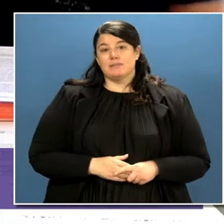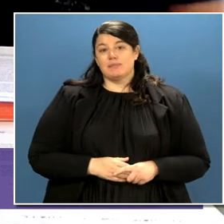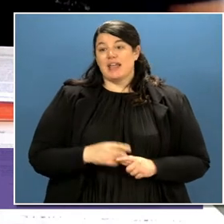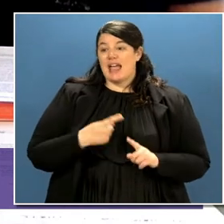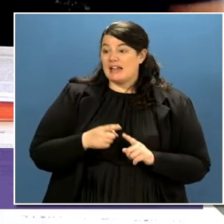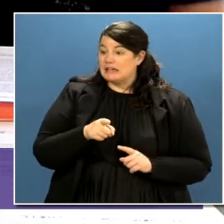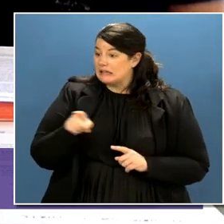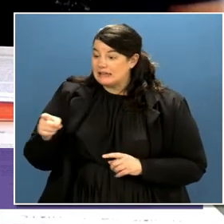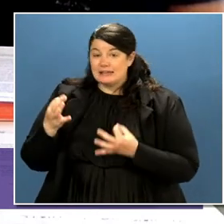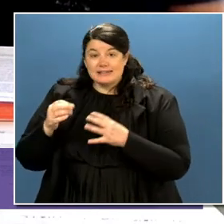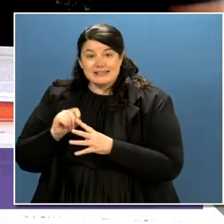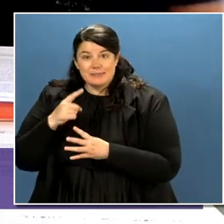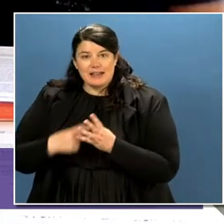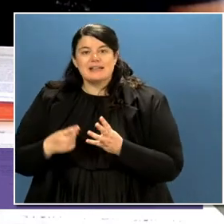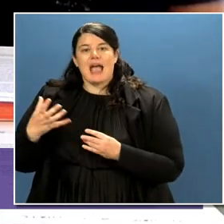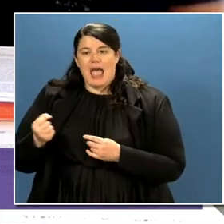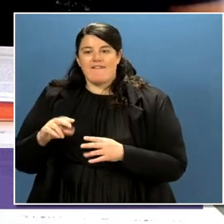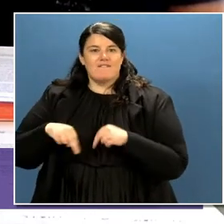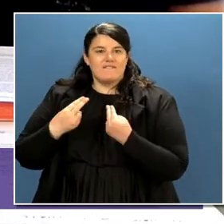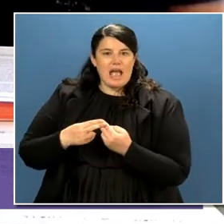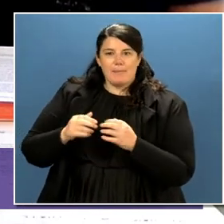don't have a disability all have a lived connection to disability.